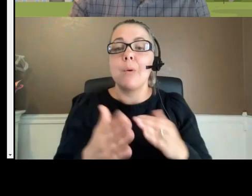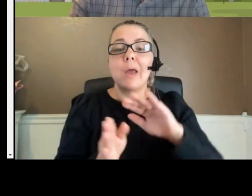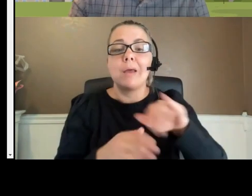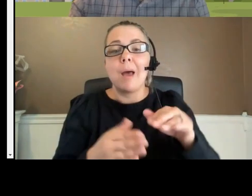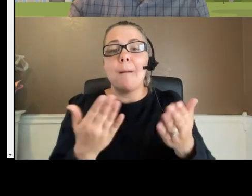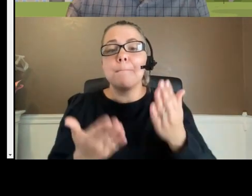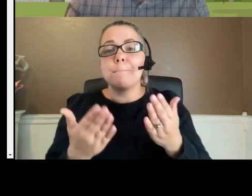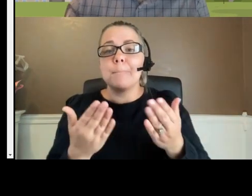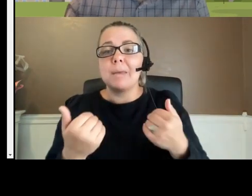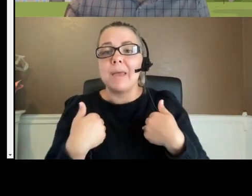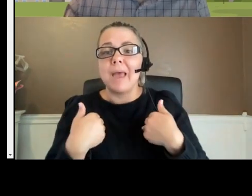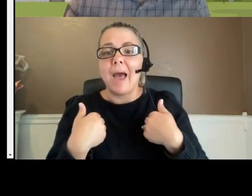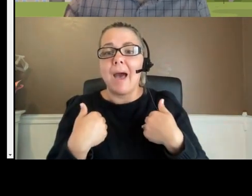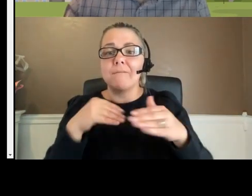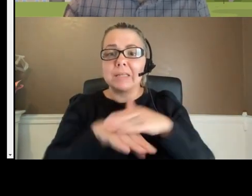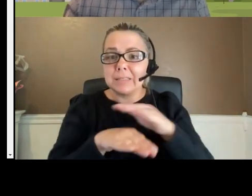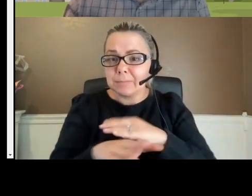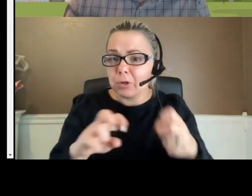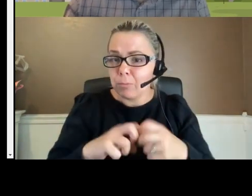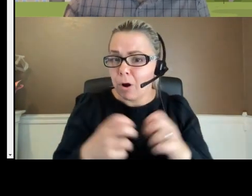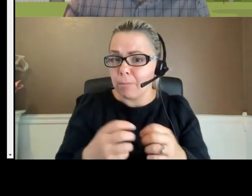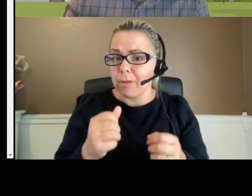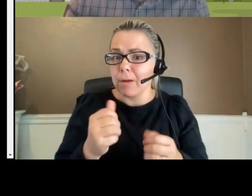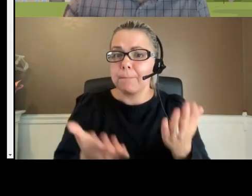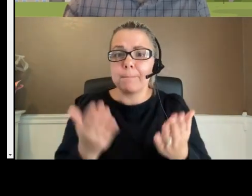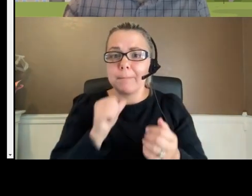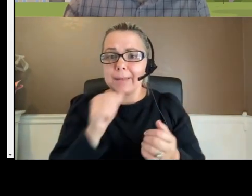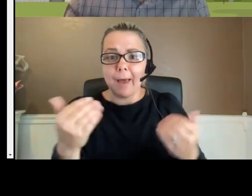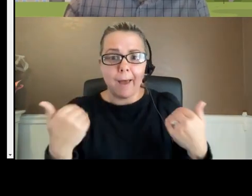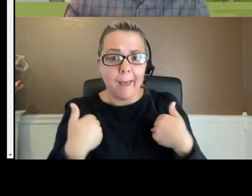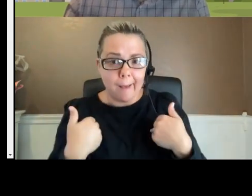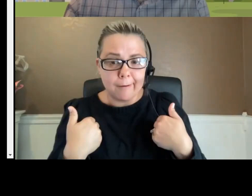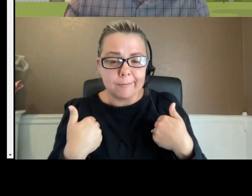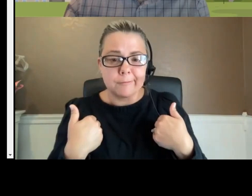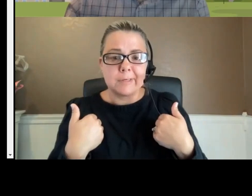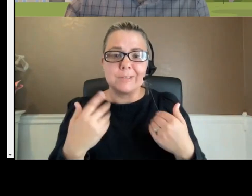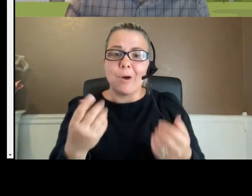alternative text is is exceptionally long, that may not be appropriate for that image, so WAVE